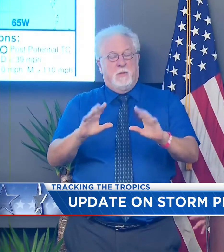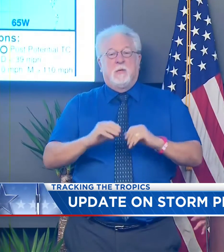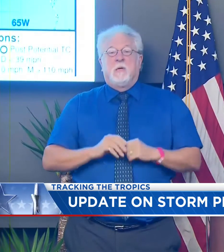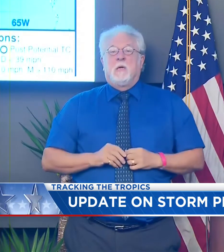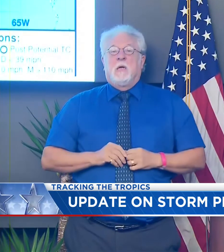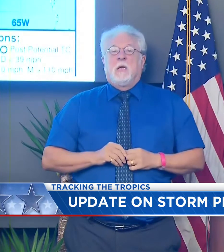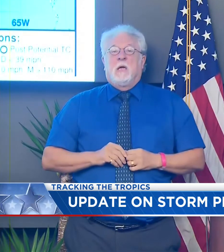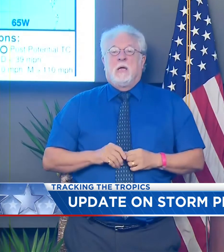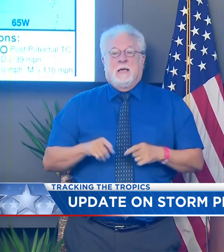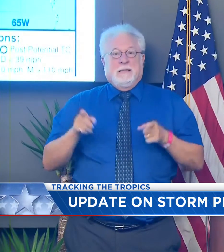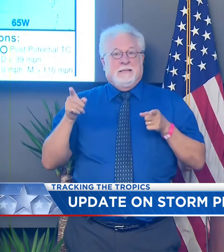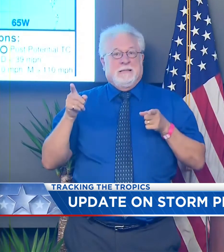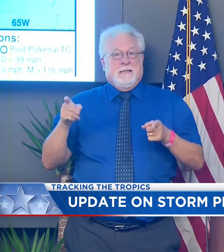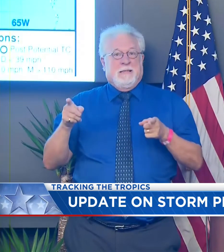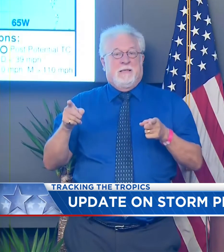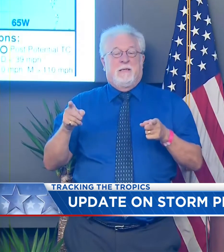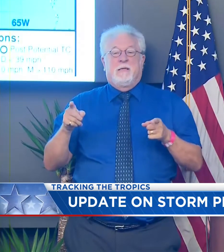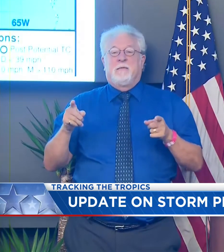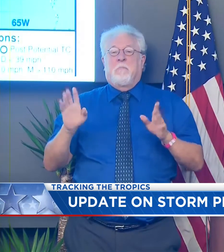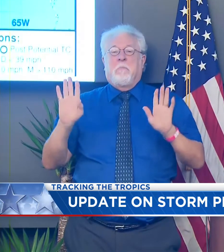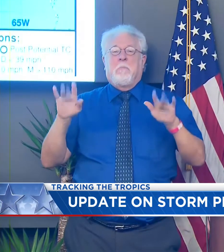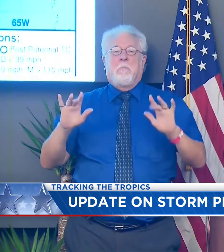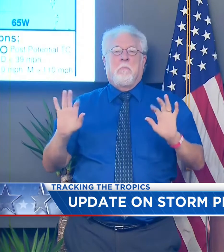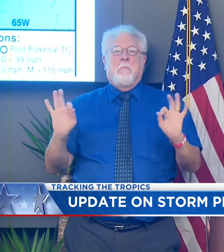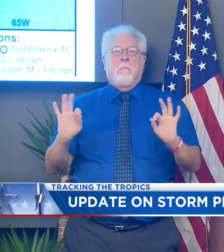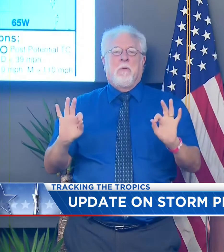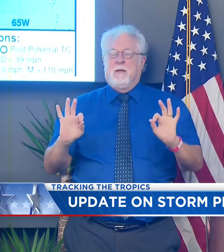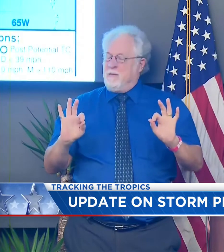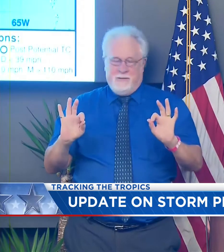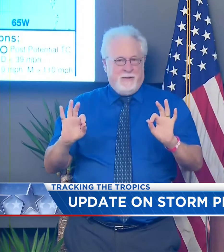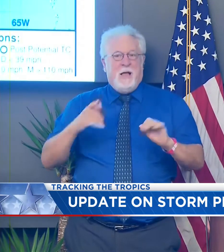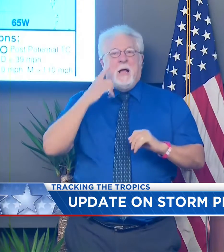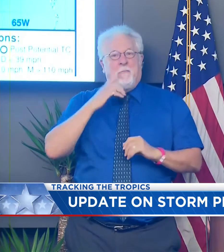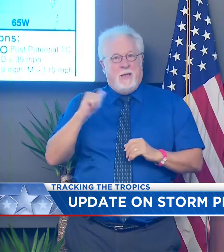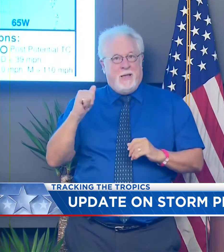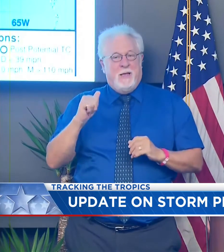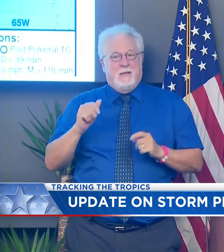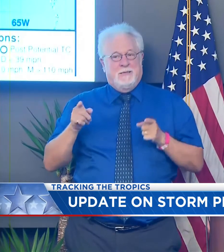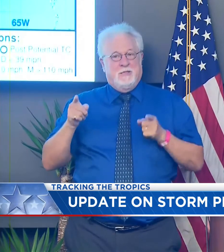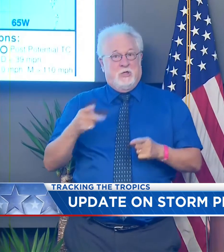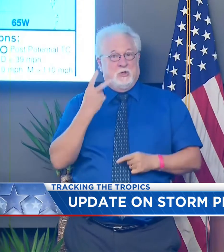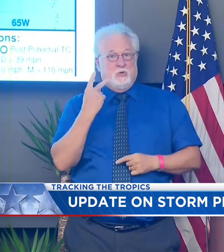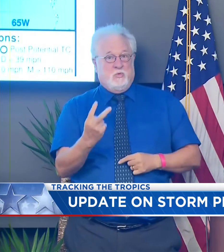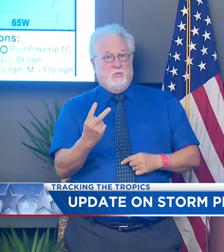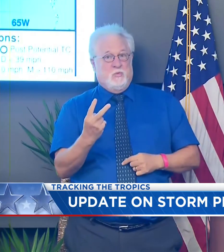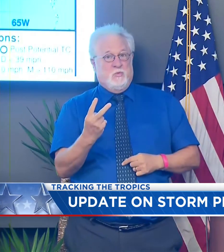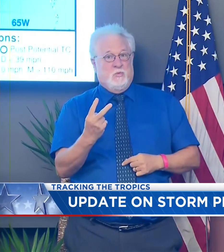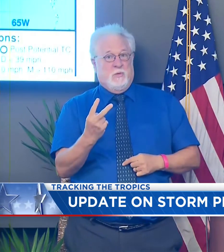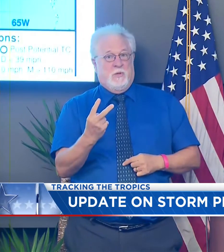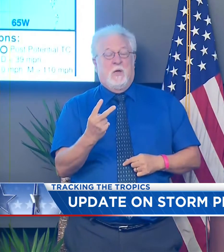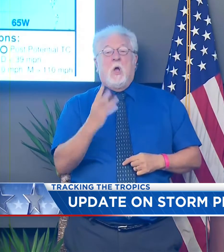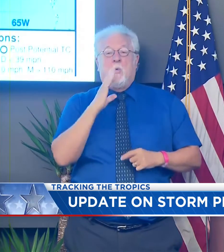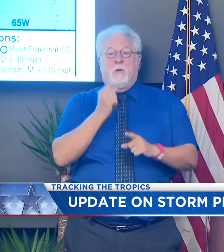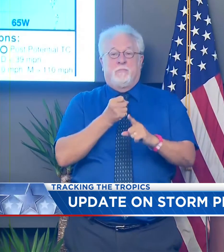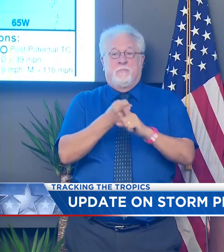WATCHING YOUR LOCAL NEWS AND NATIONAL WEATHER SERVICE AND SO FORTH. BUT I WANT TO BE VERY CLEAR AT THESE STORMS ARE